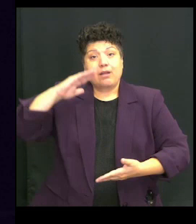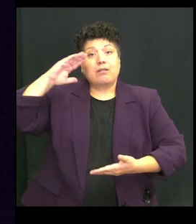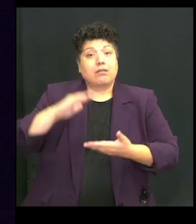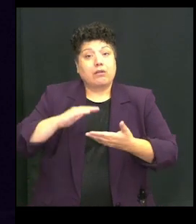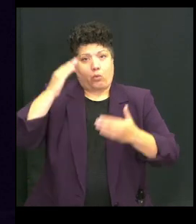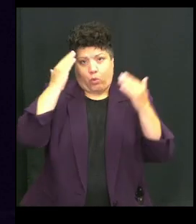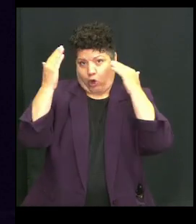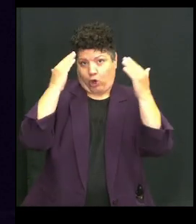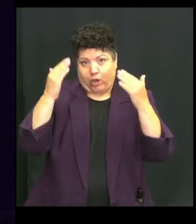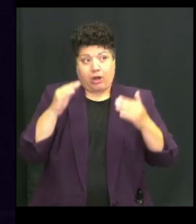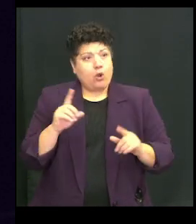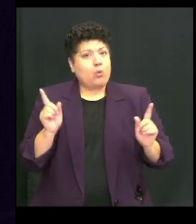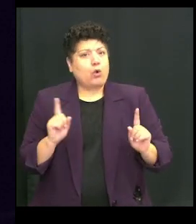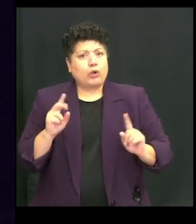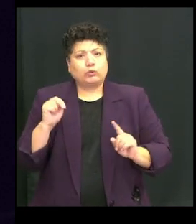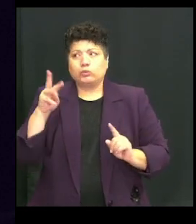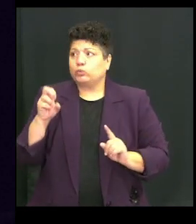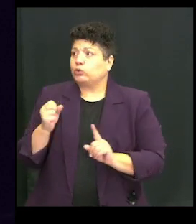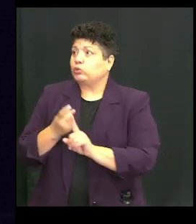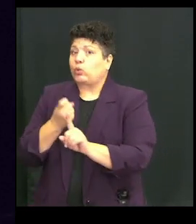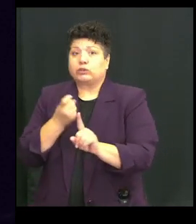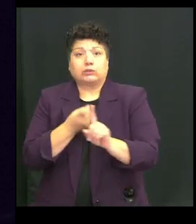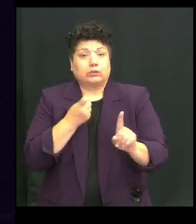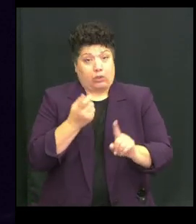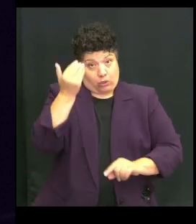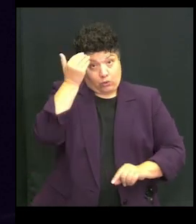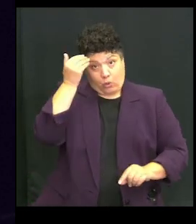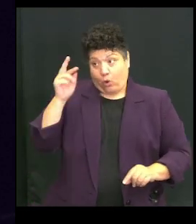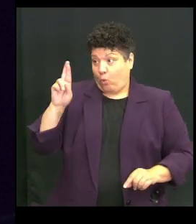People don't know necessarily what Rebel News is, for instance,